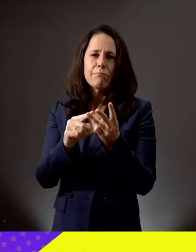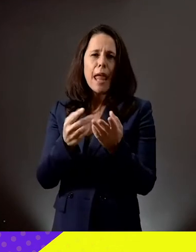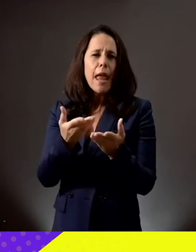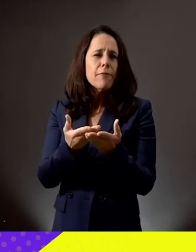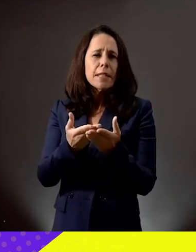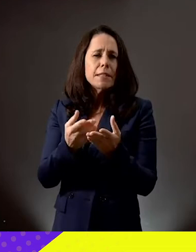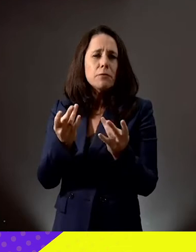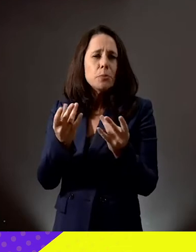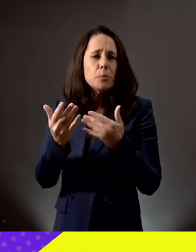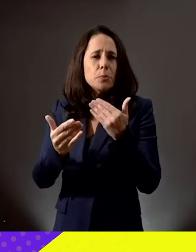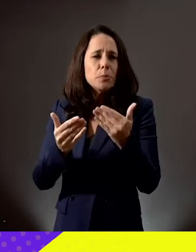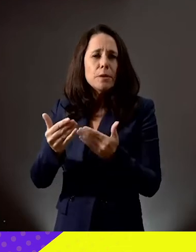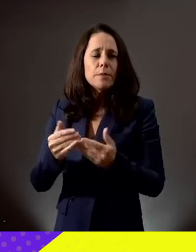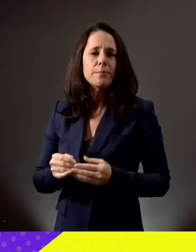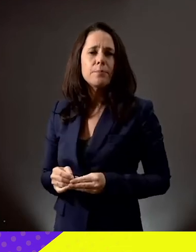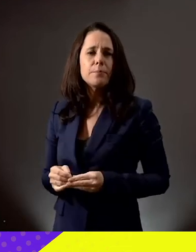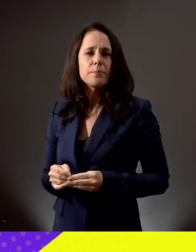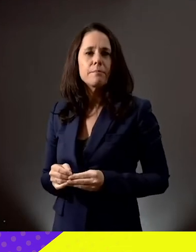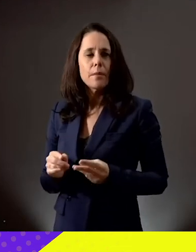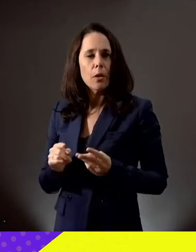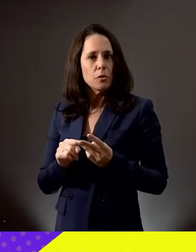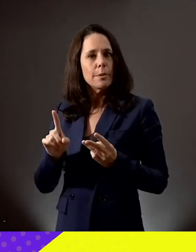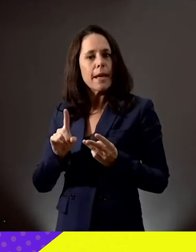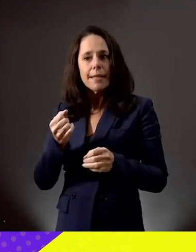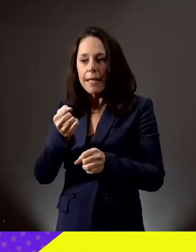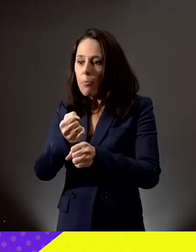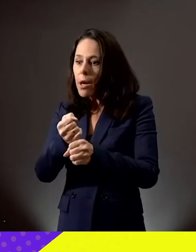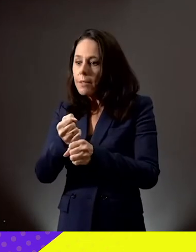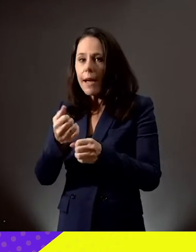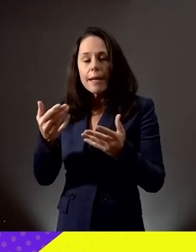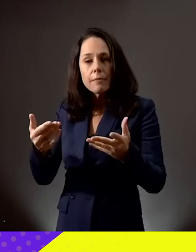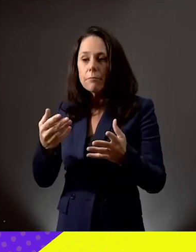And has the initiative already yielded some positive results in practice?